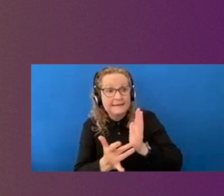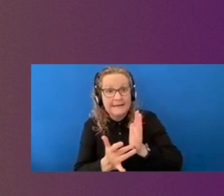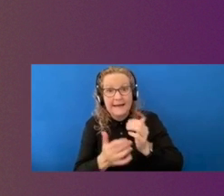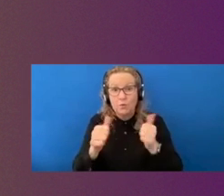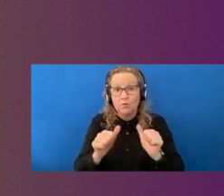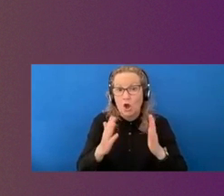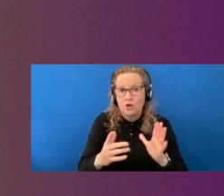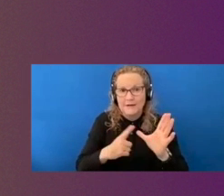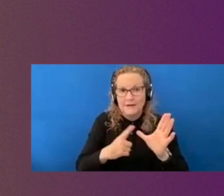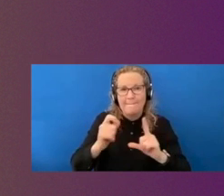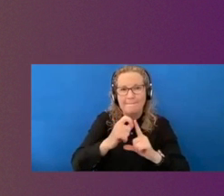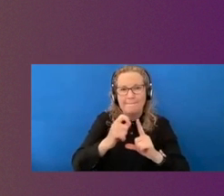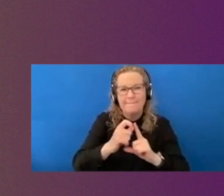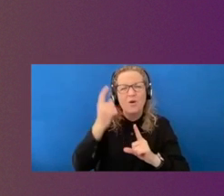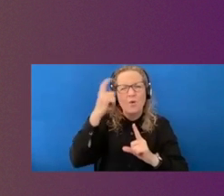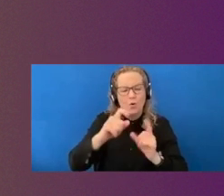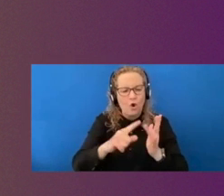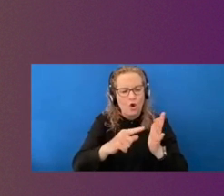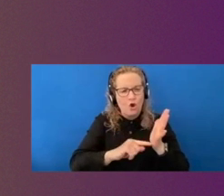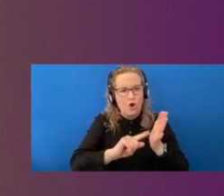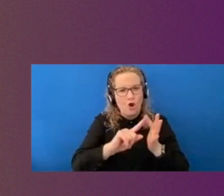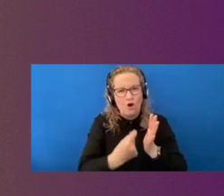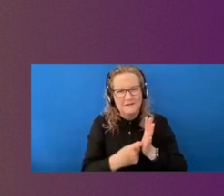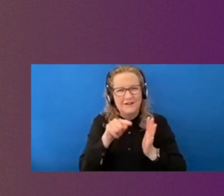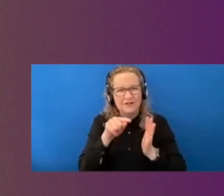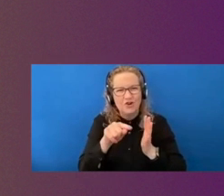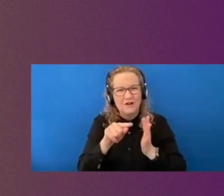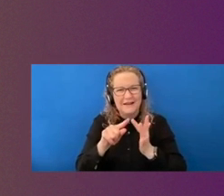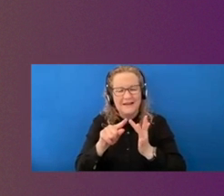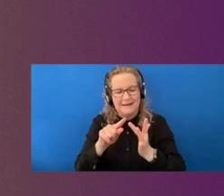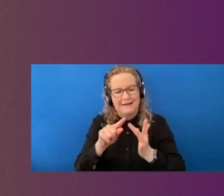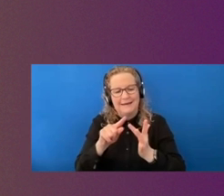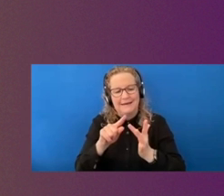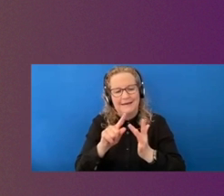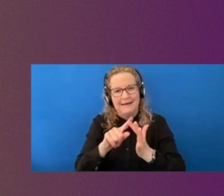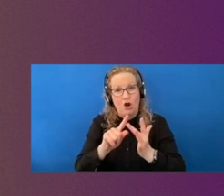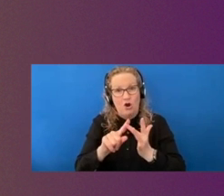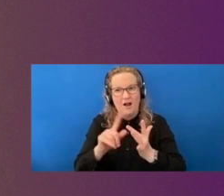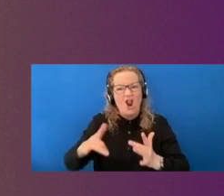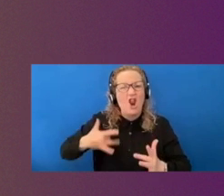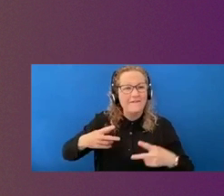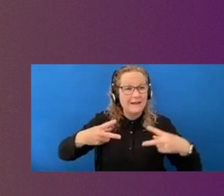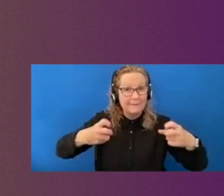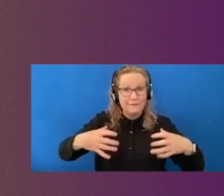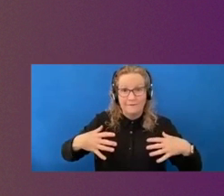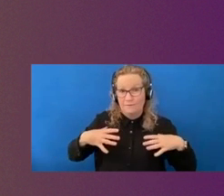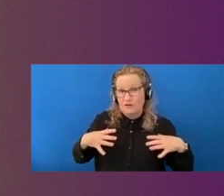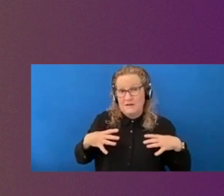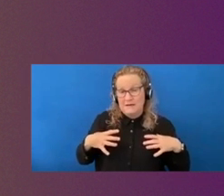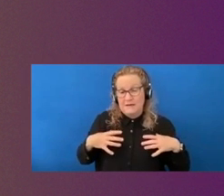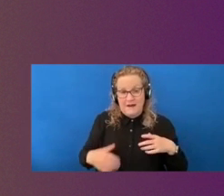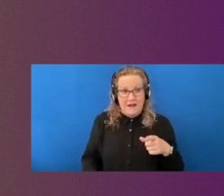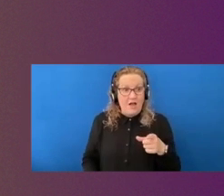called otter.ai which is a live captioning app it's free and that was a game changer for me